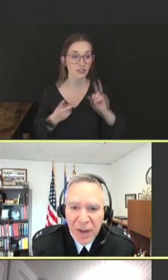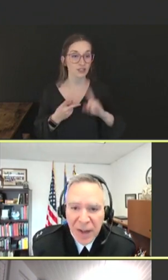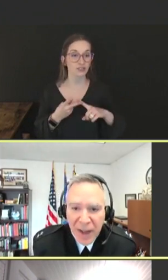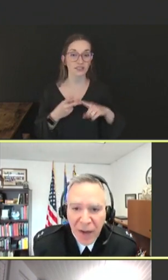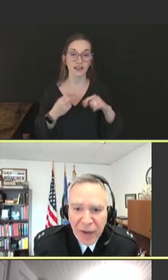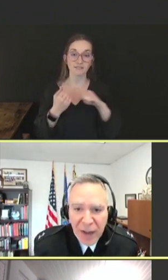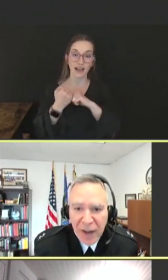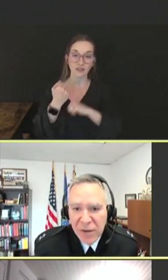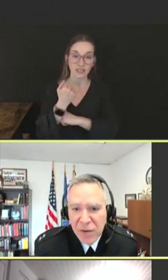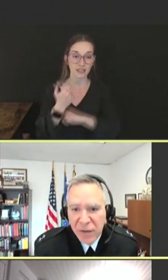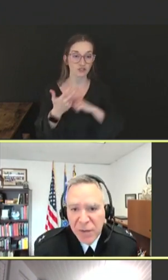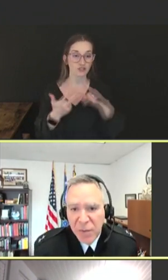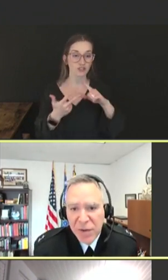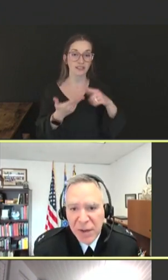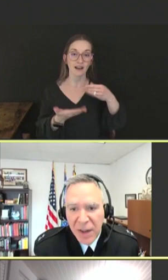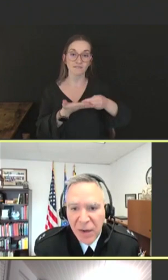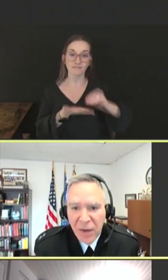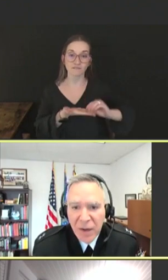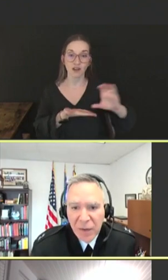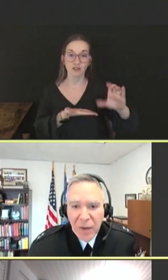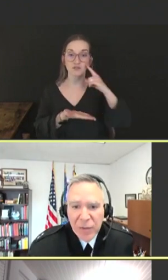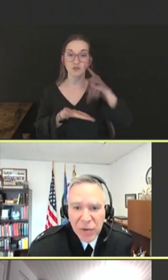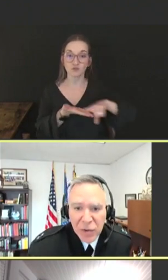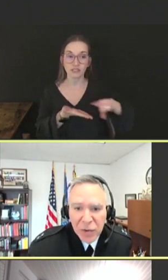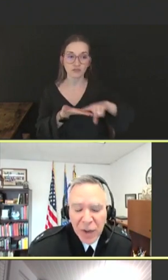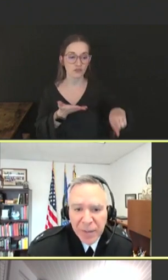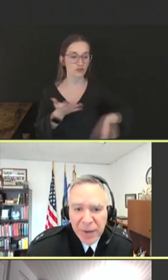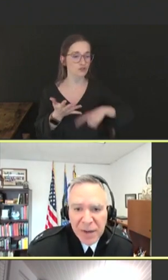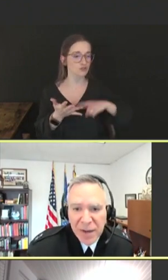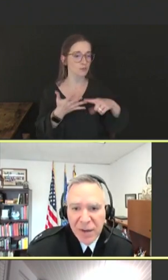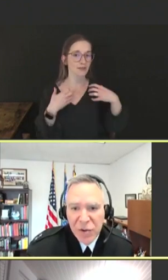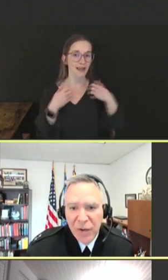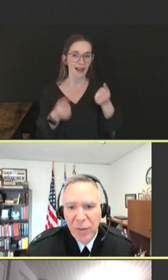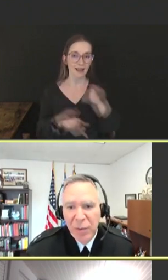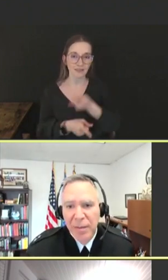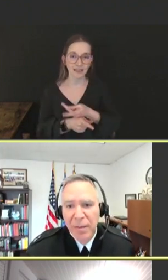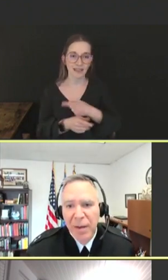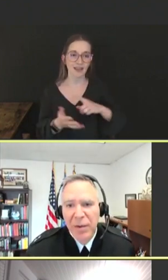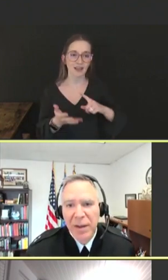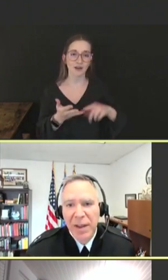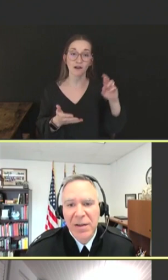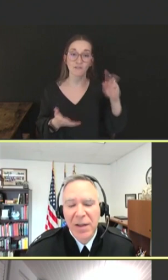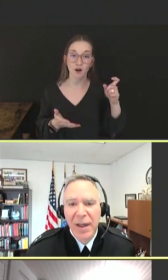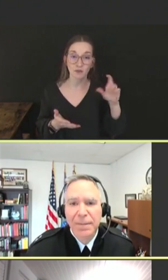healthcare, service personnel, pharmaceutical companies, and the general public. Next slide.